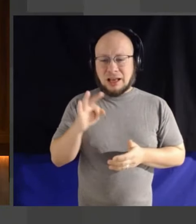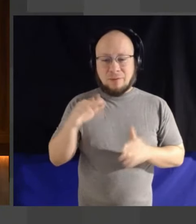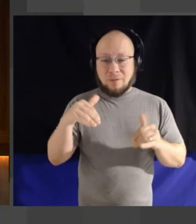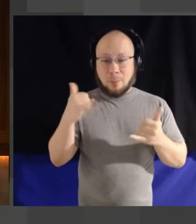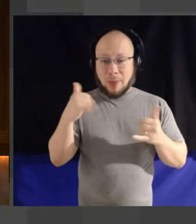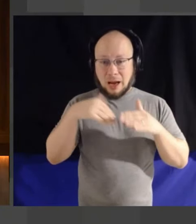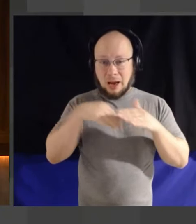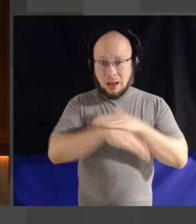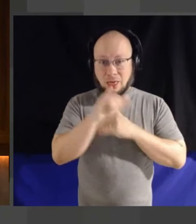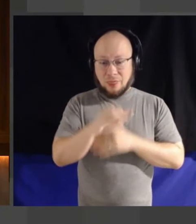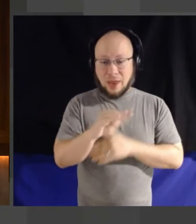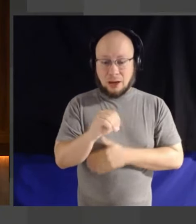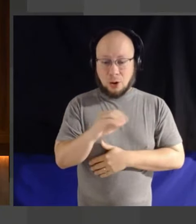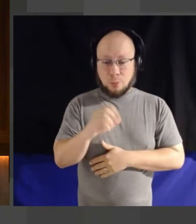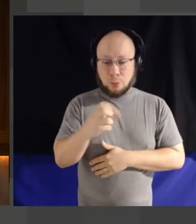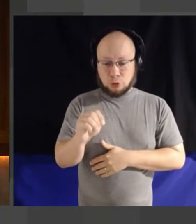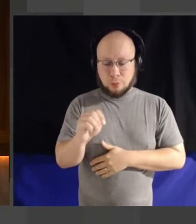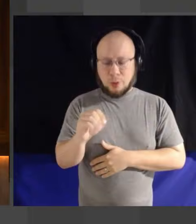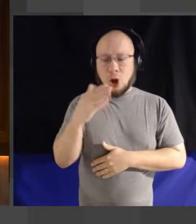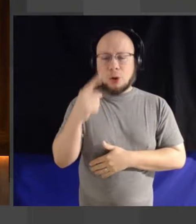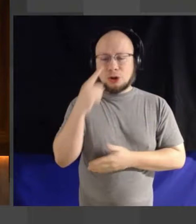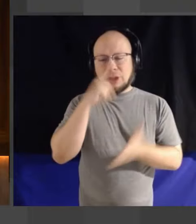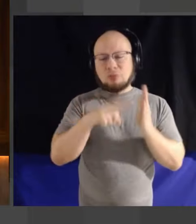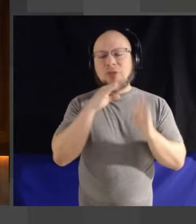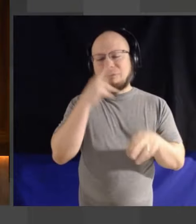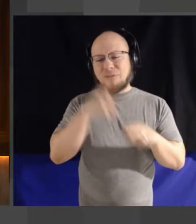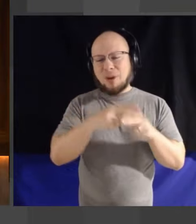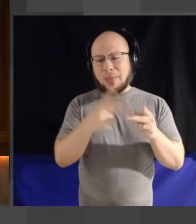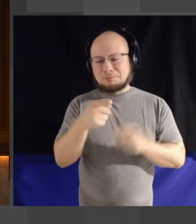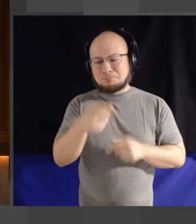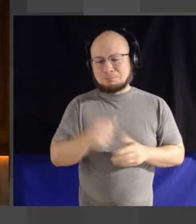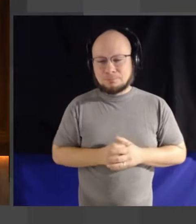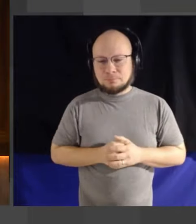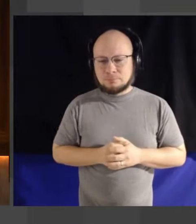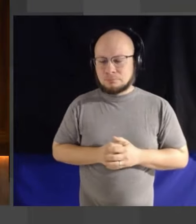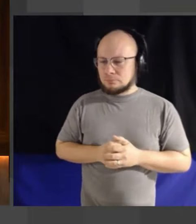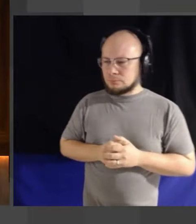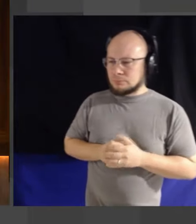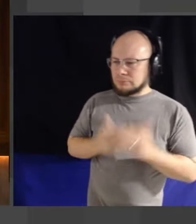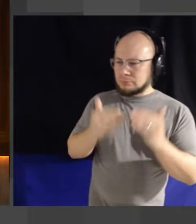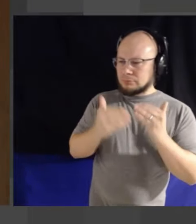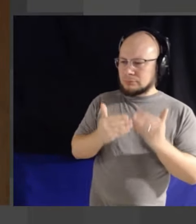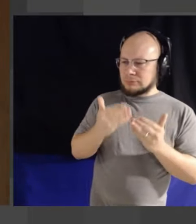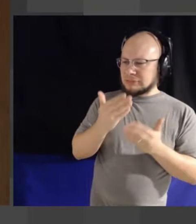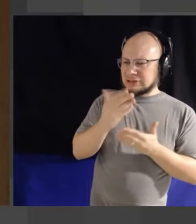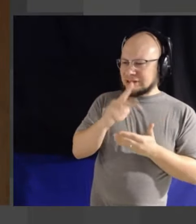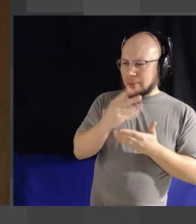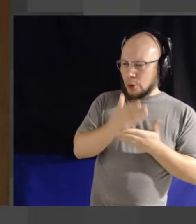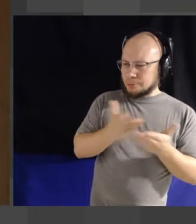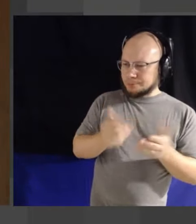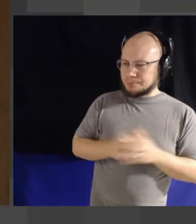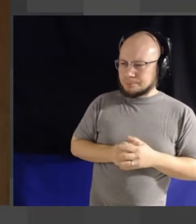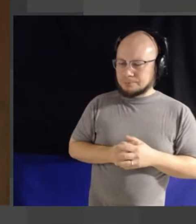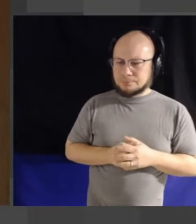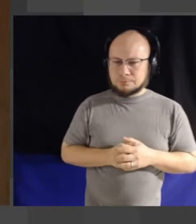SMART. THEY FOUND IT SO FAST SO IF YOU HAVE NOT PLAYED THE MUSHROOM LEVEL CHECK IT OUT.